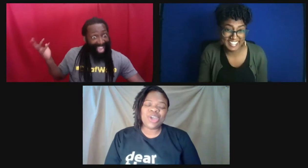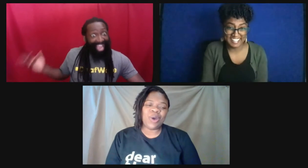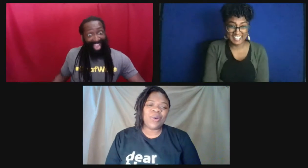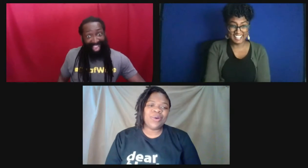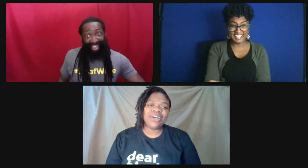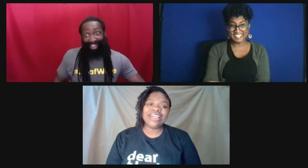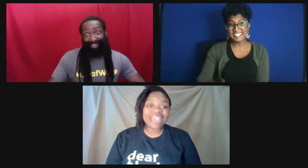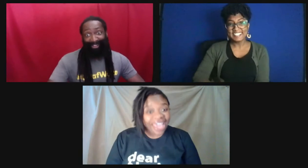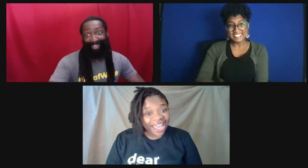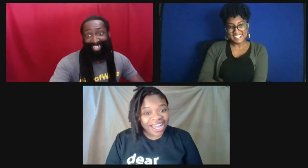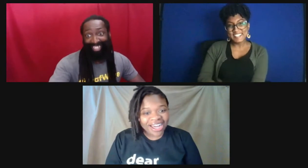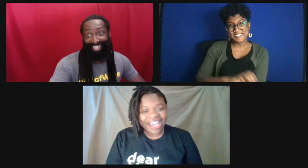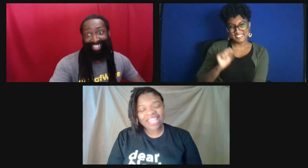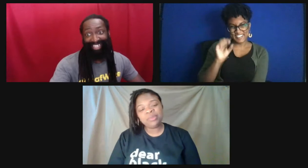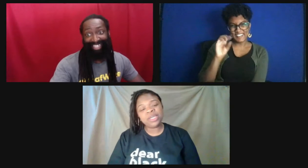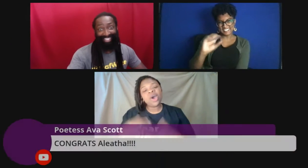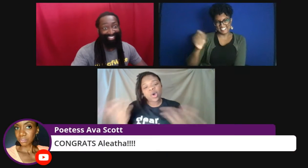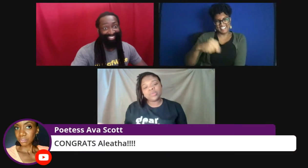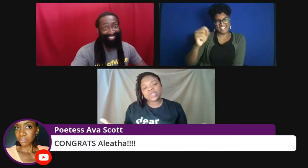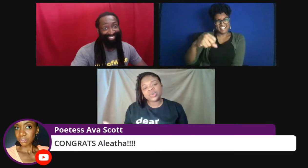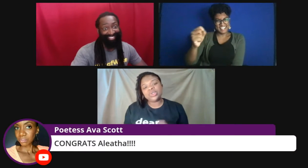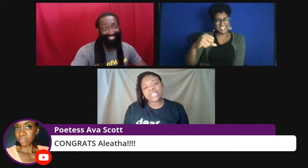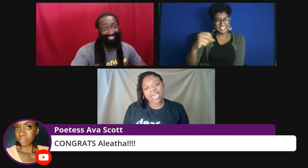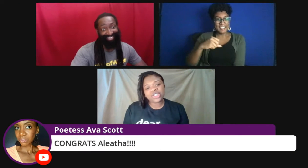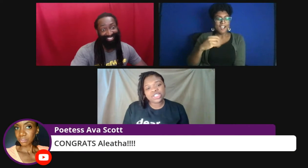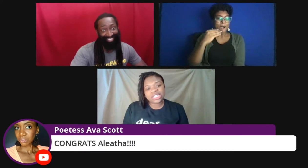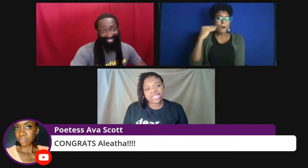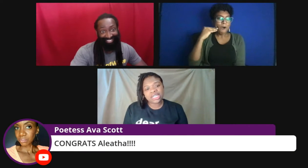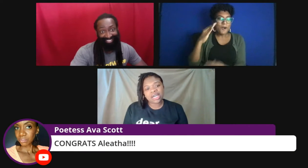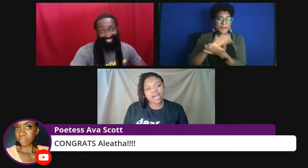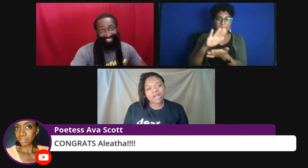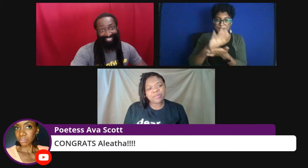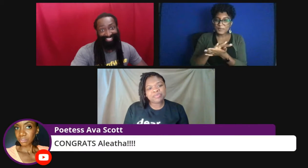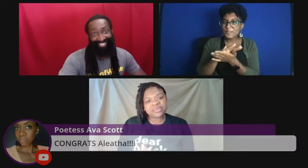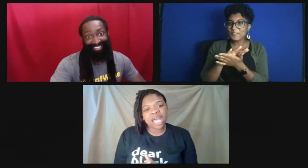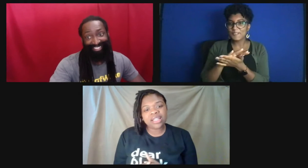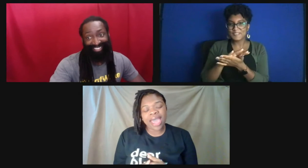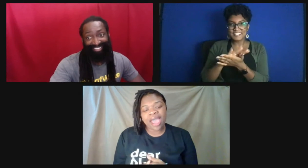So yeah and being home schooled actually allowed me